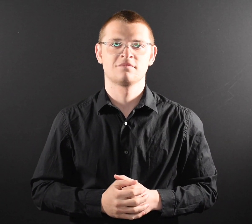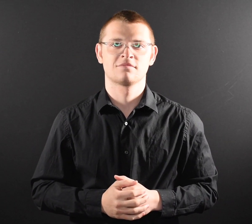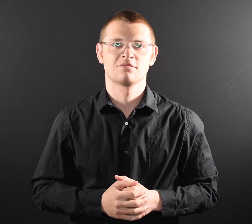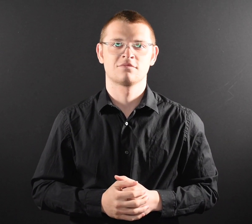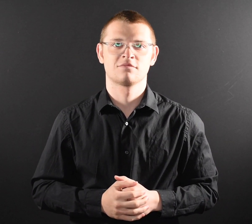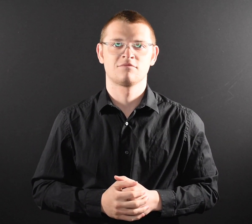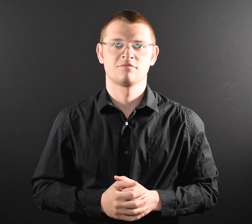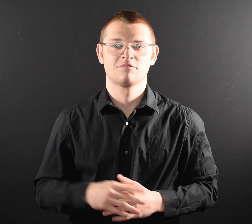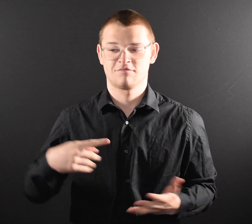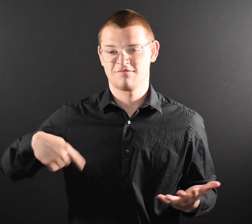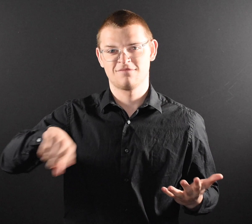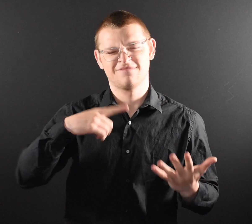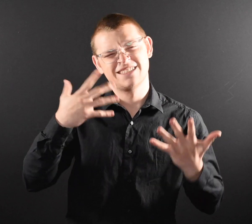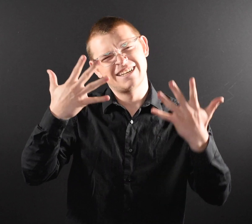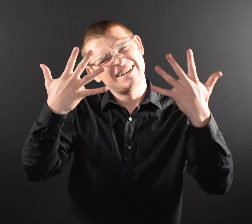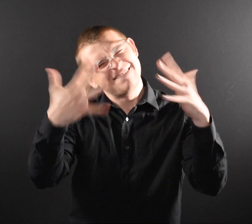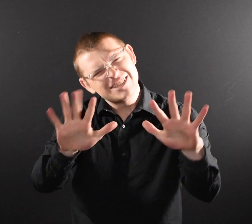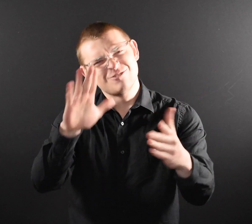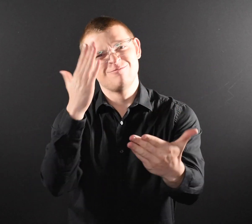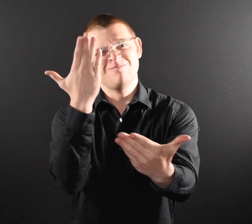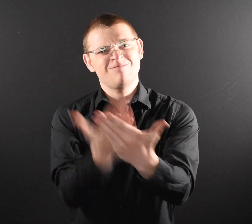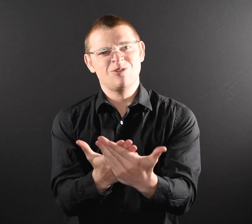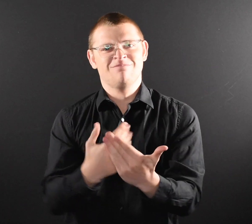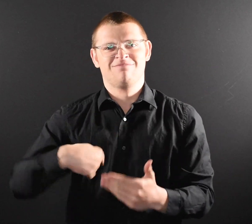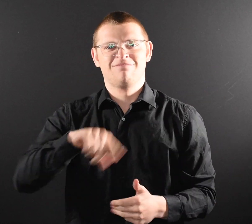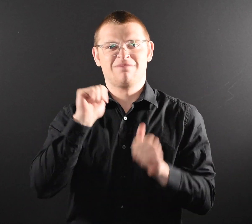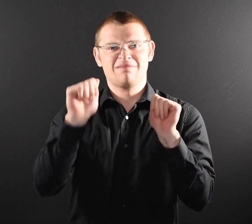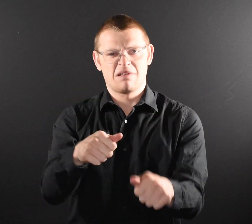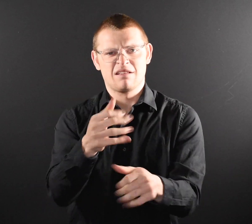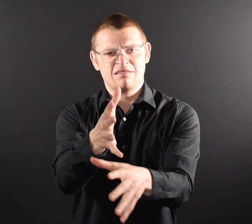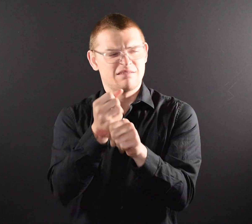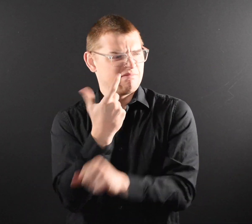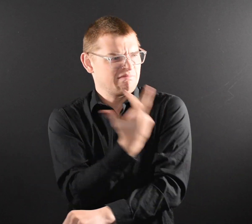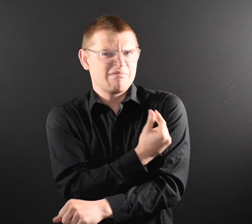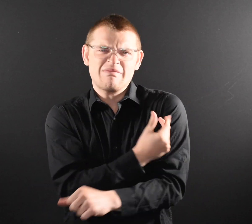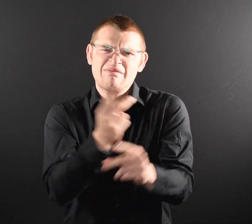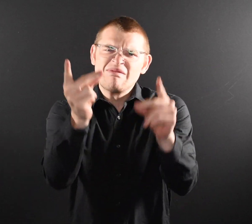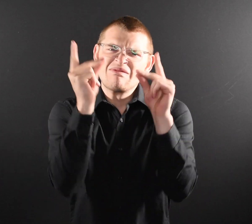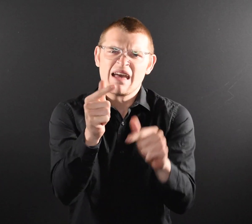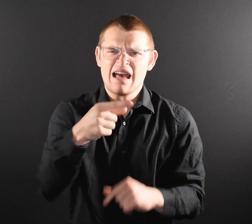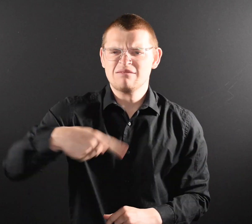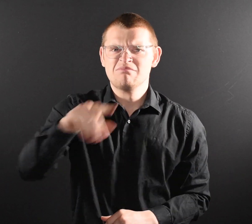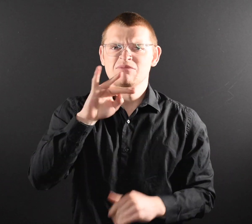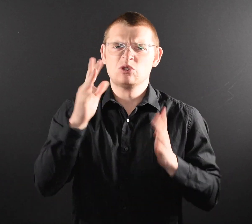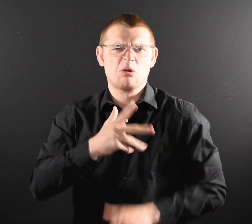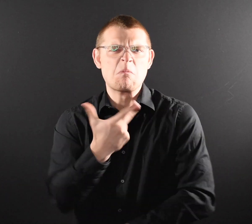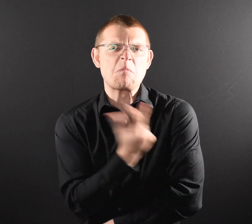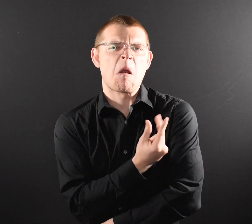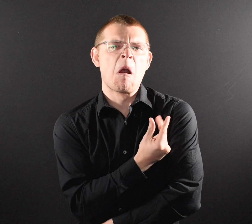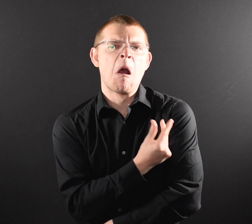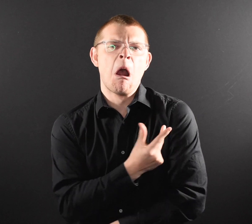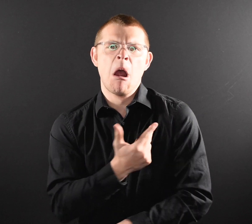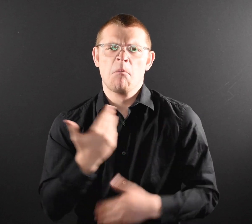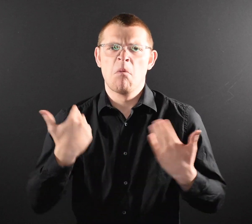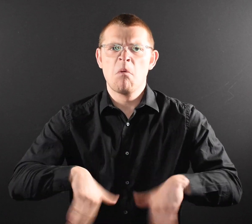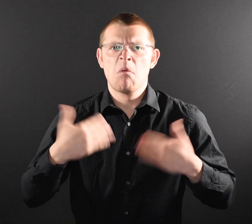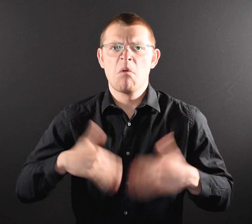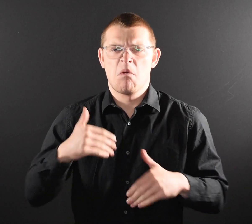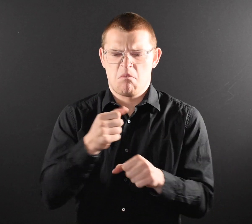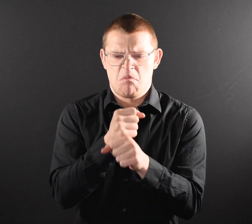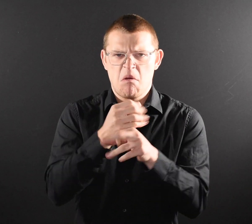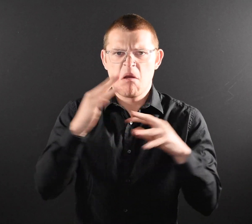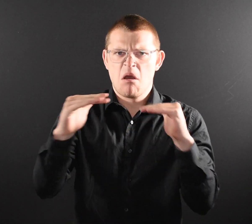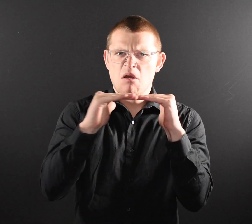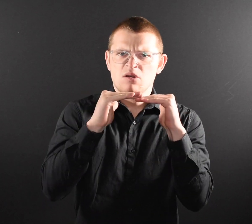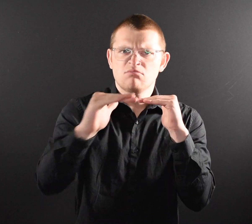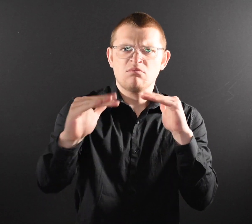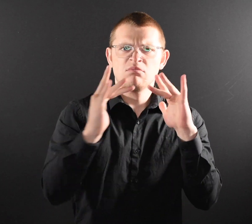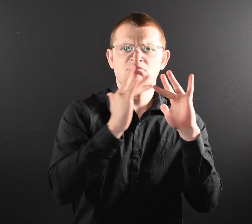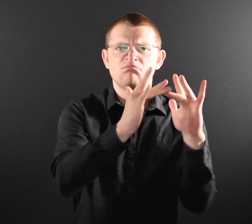• We have proven we can get doses to Minnesotans quickly. We have built an expansive,